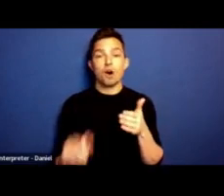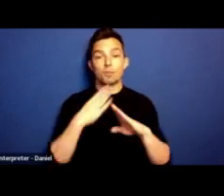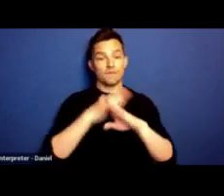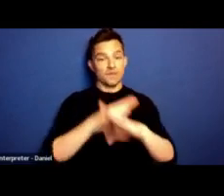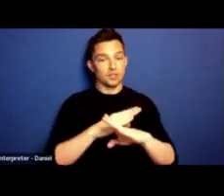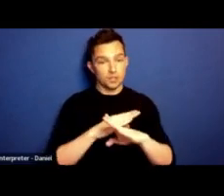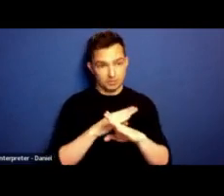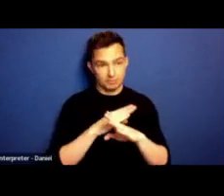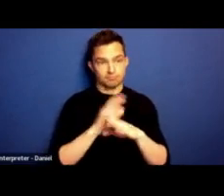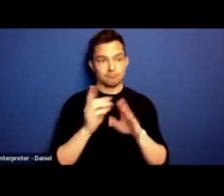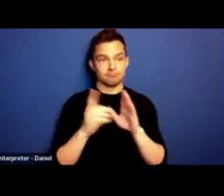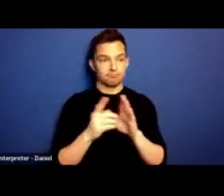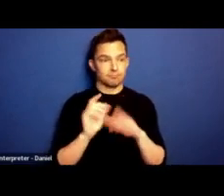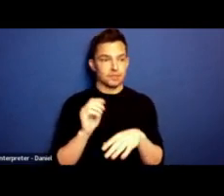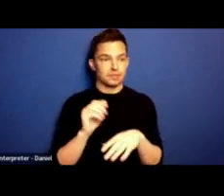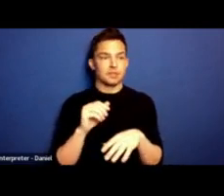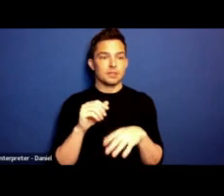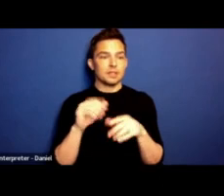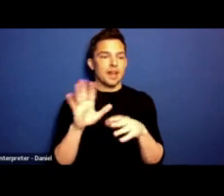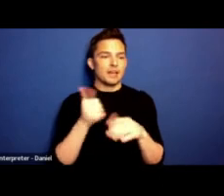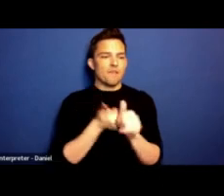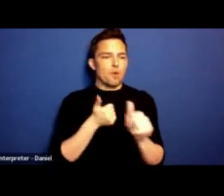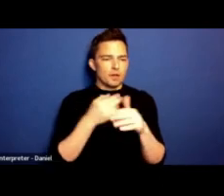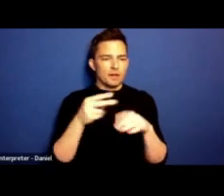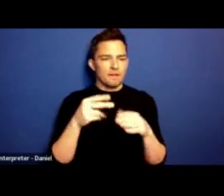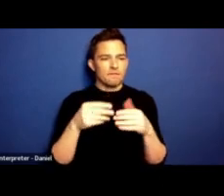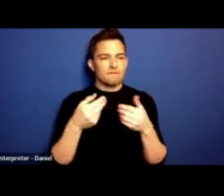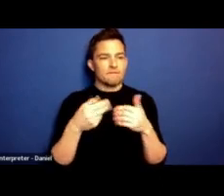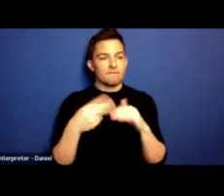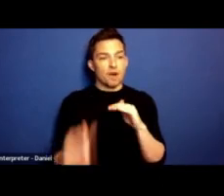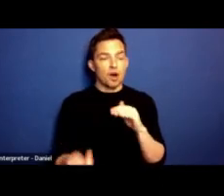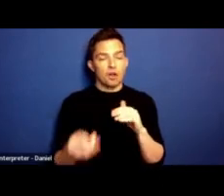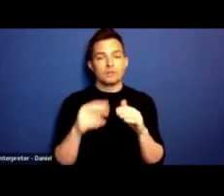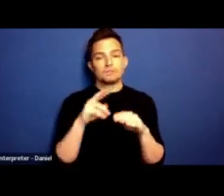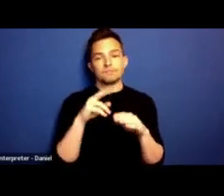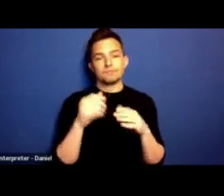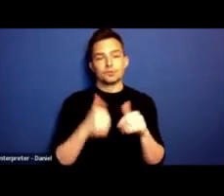focused on avoiding falls and addressing fall risks, as well as addressing the fear of